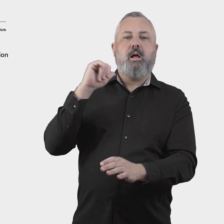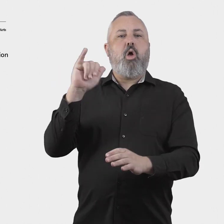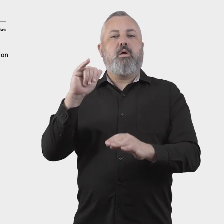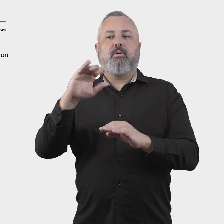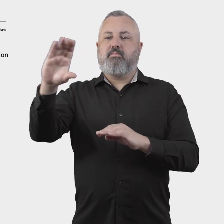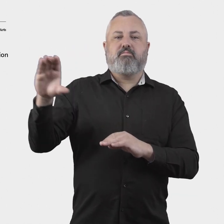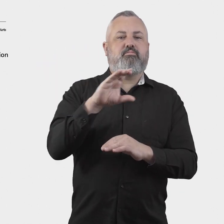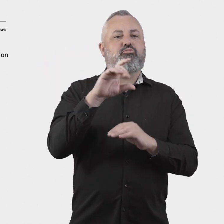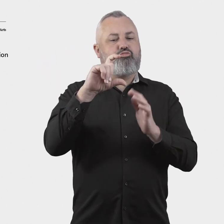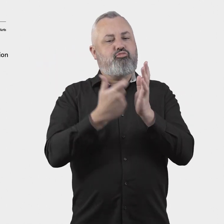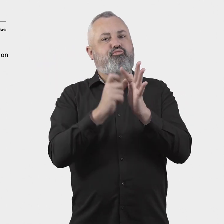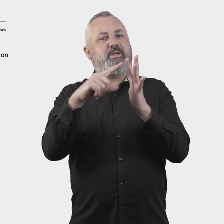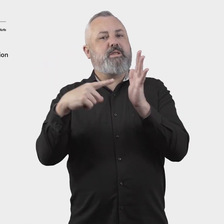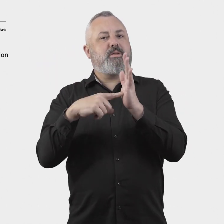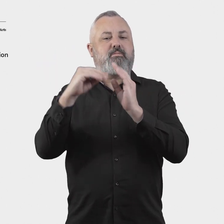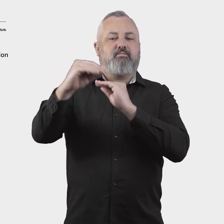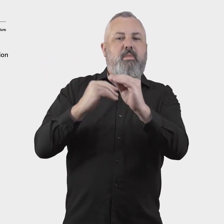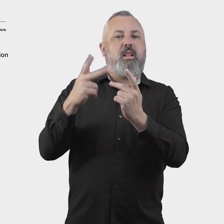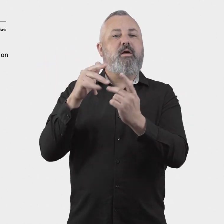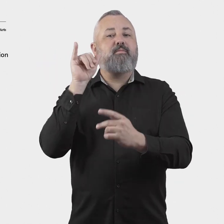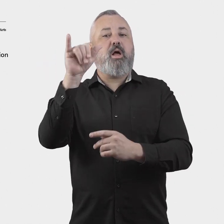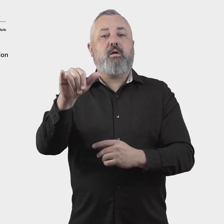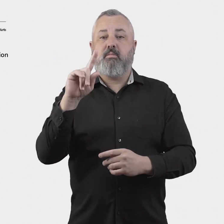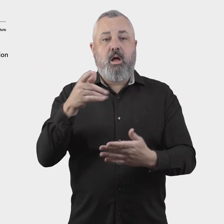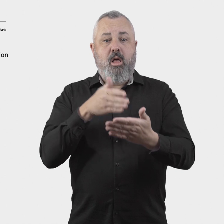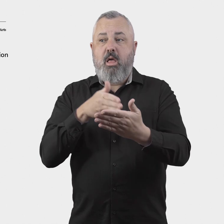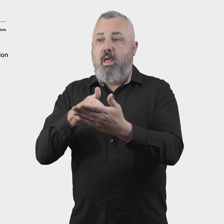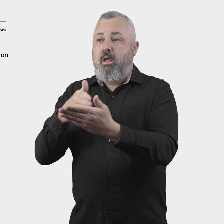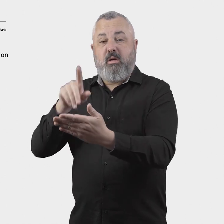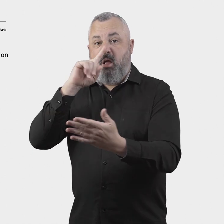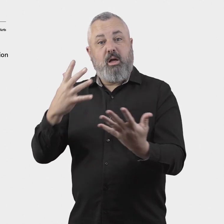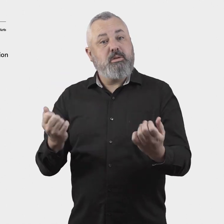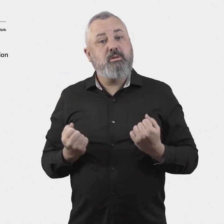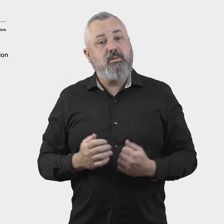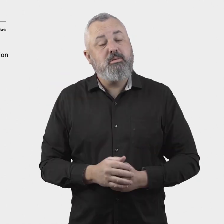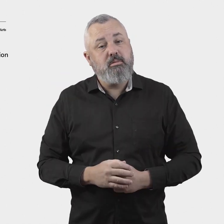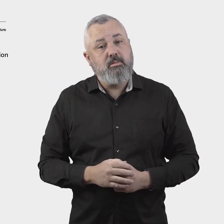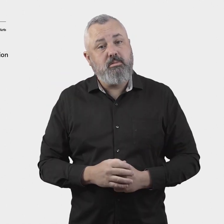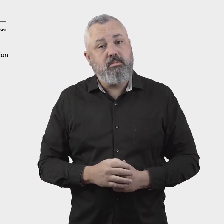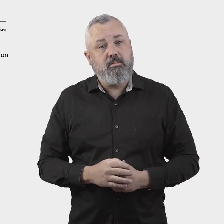accessing remedies, such as refunds, or redeeming travel credits for cancelled or significantly delayed flights.